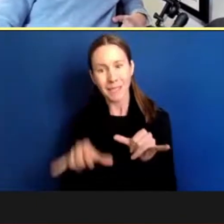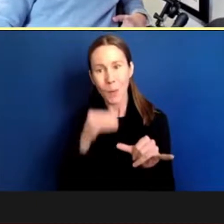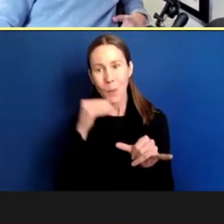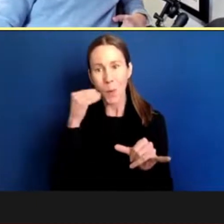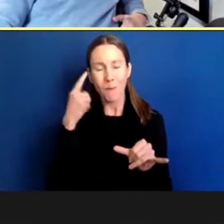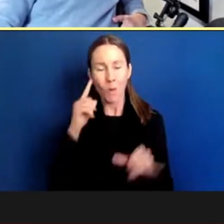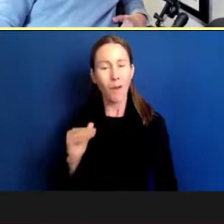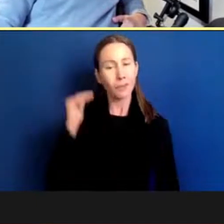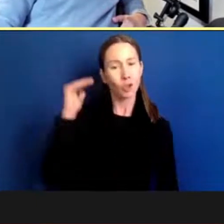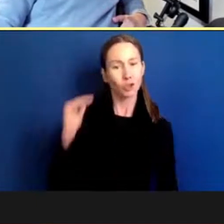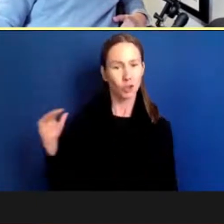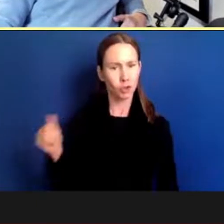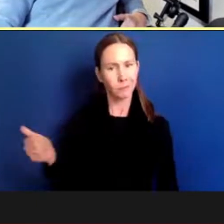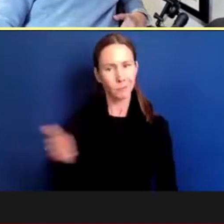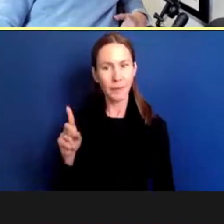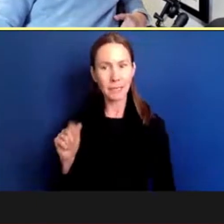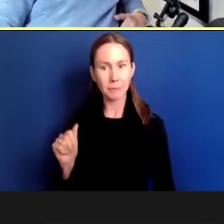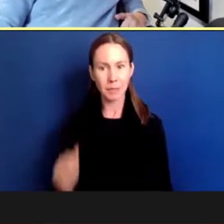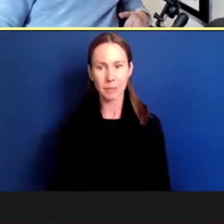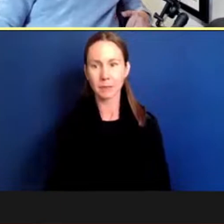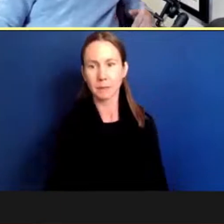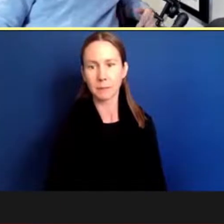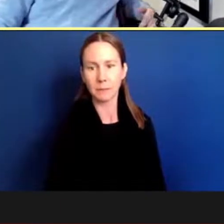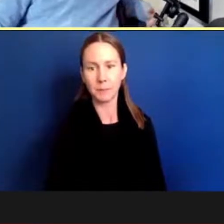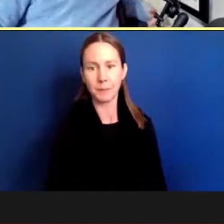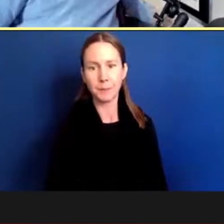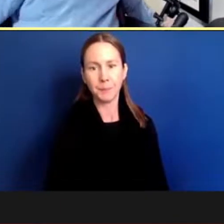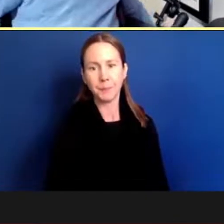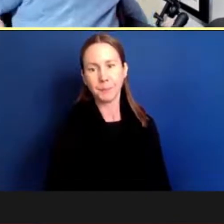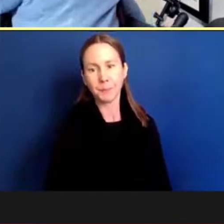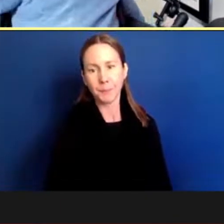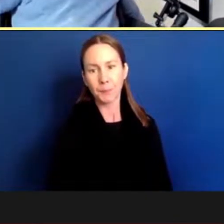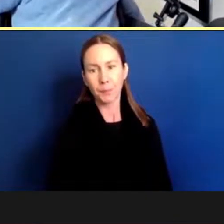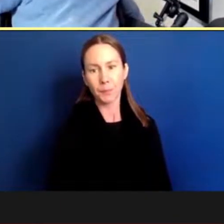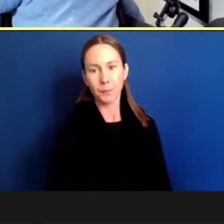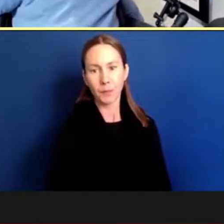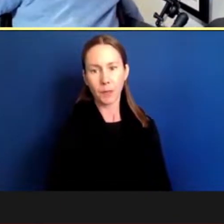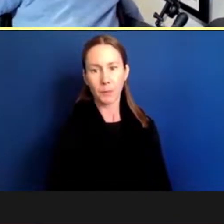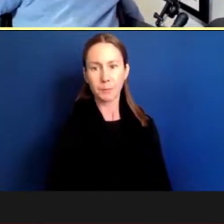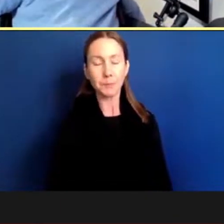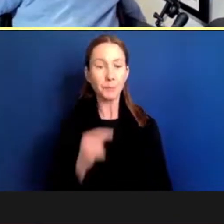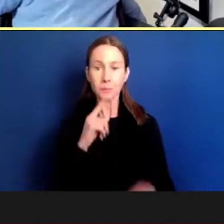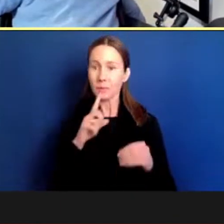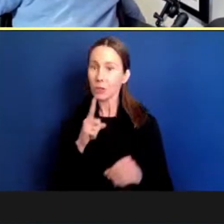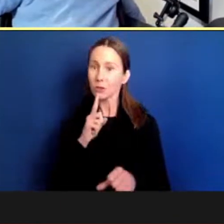ensuring the availability of protective personal equipment for family and professional caregivers